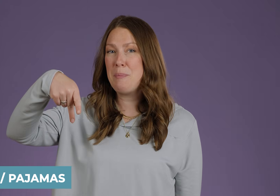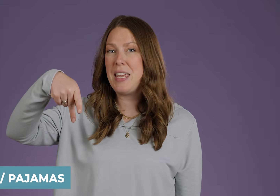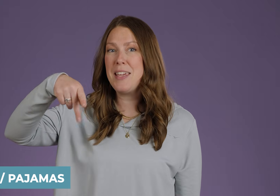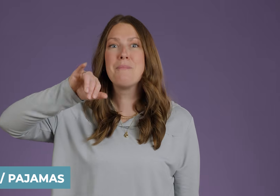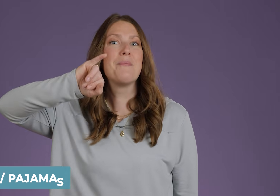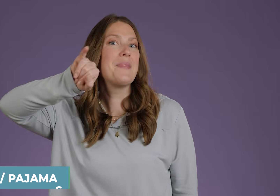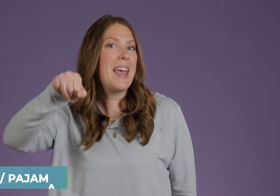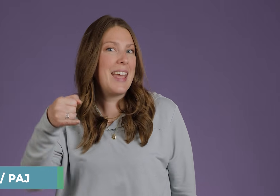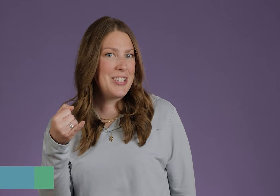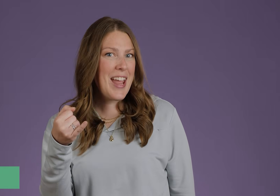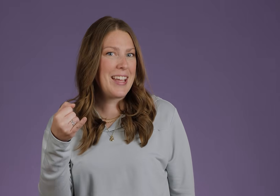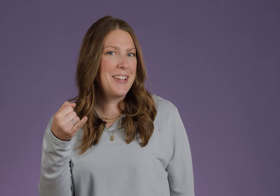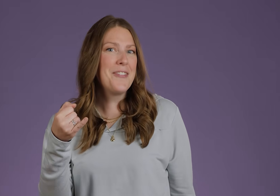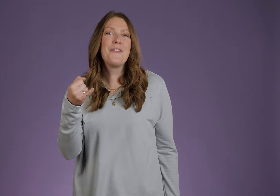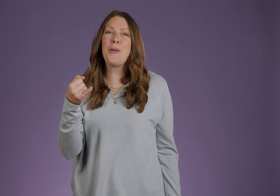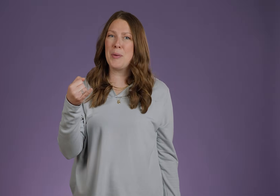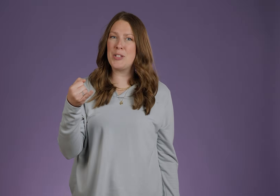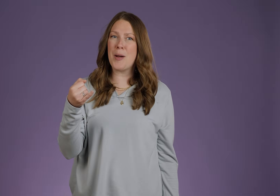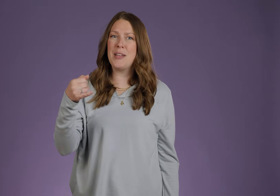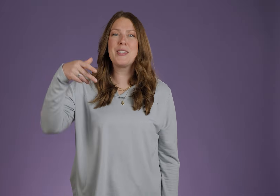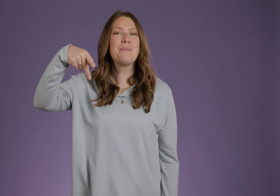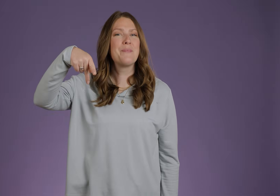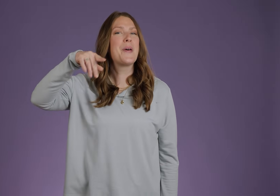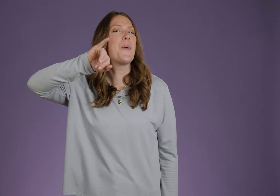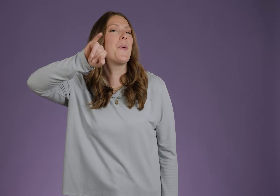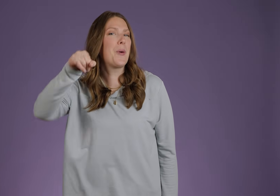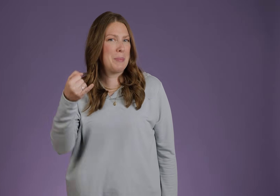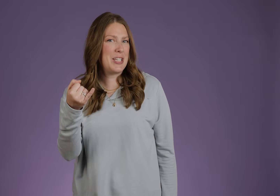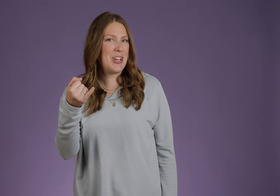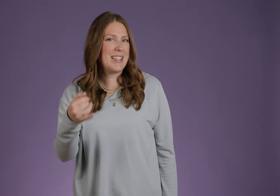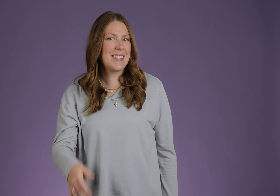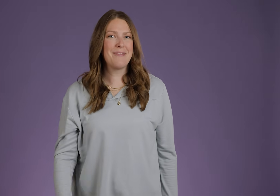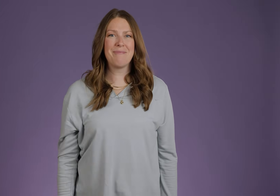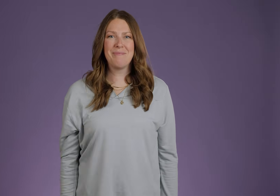P and J for pajamas or PJs.